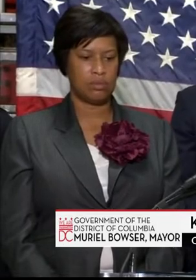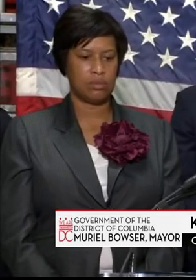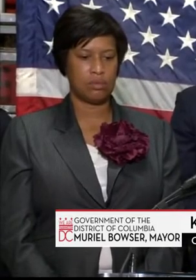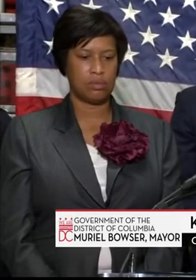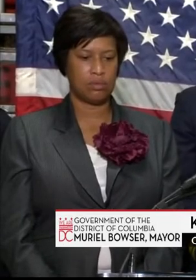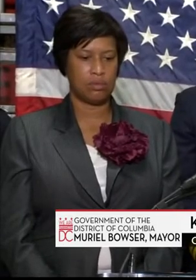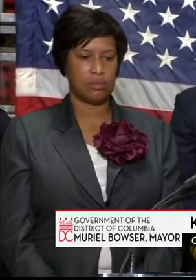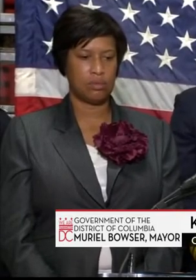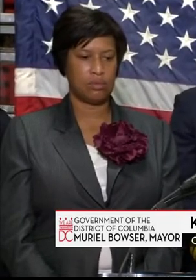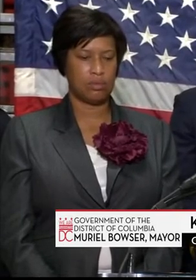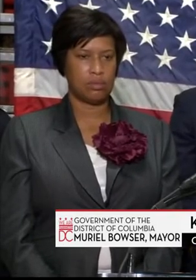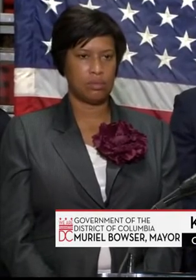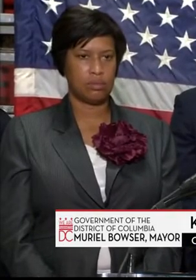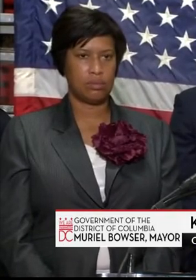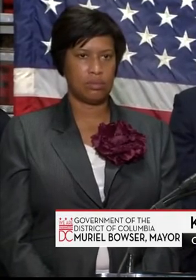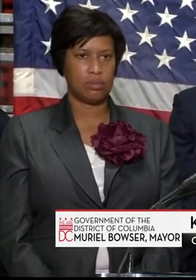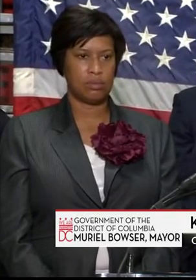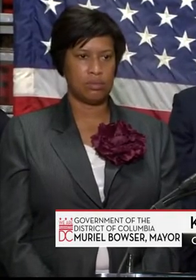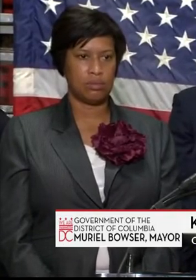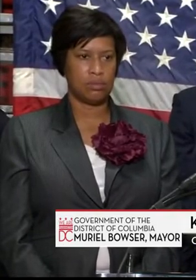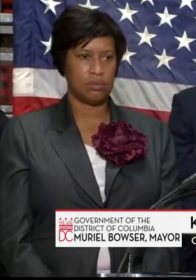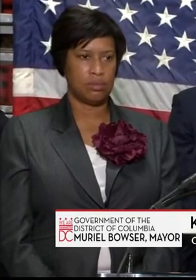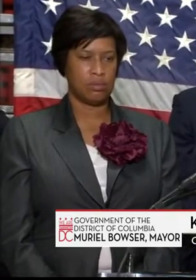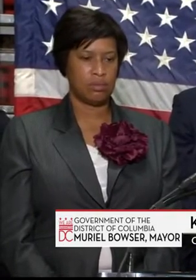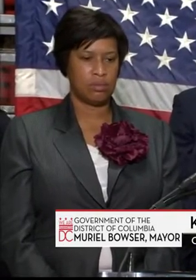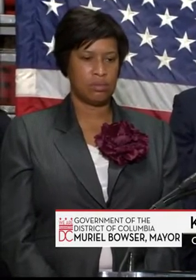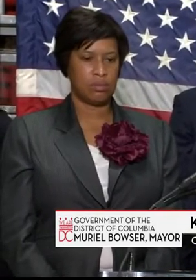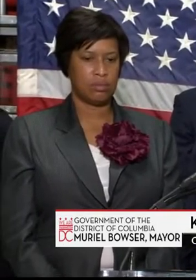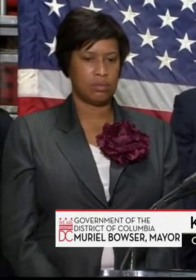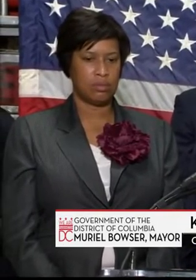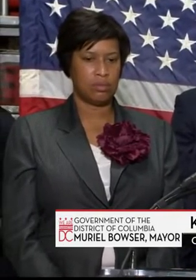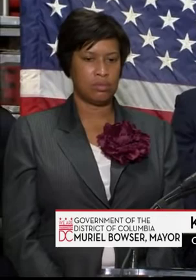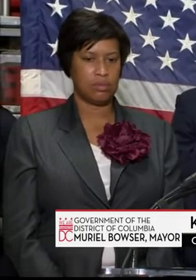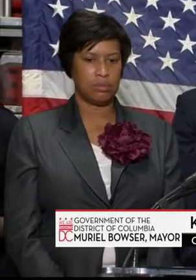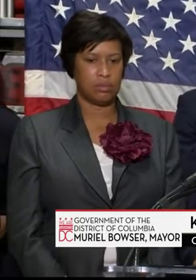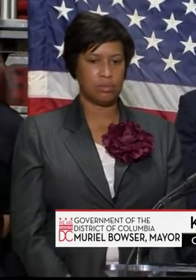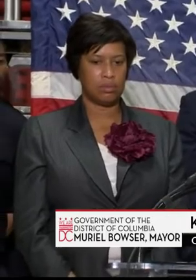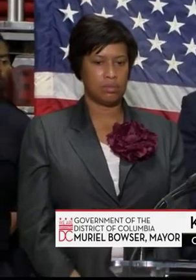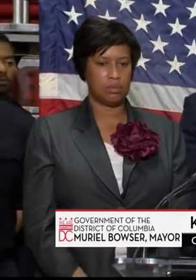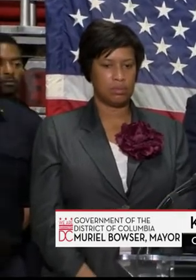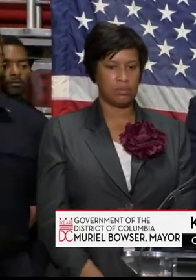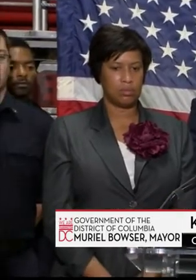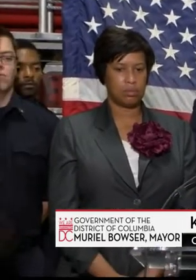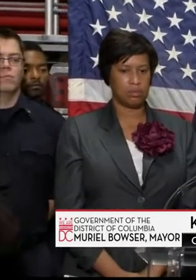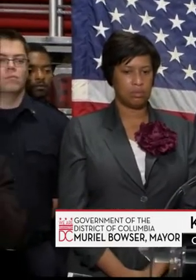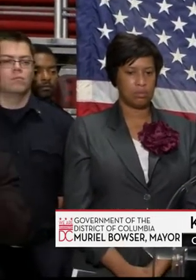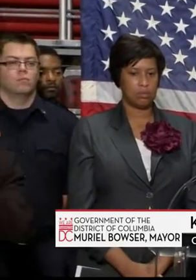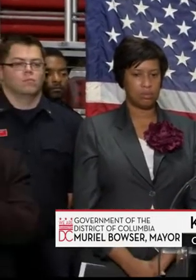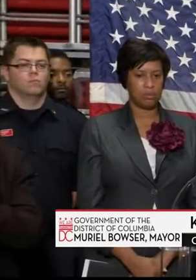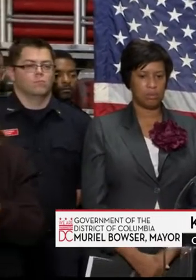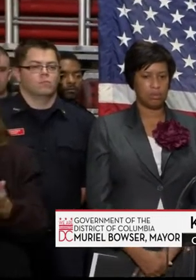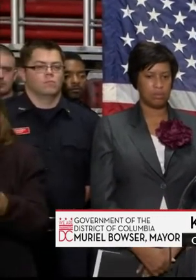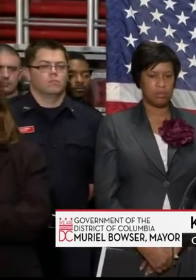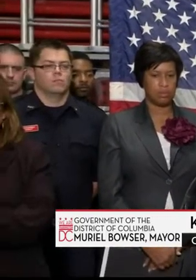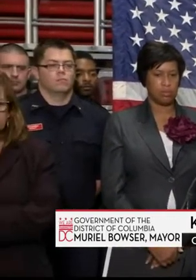JUST TO HONOR THE MEMORY OF THOSE WHO LOST THEIR LIVES IN THE TERRORIST ATTACKS OF DECADES AGO AND IT IS EQUALLY COMPELLING